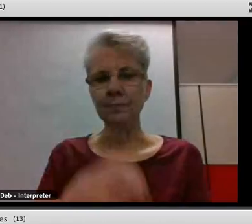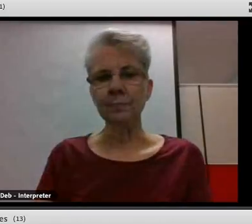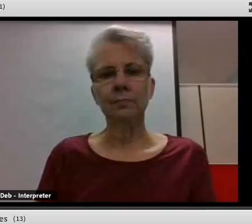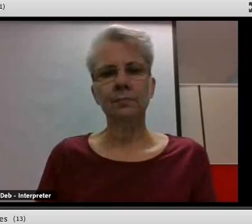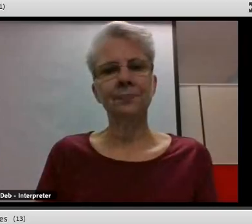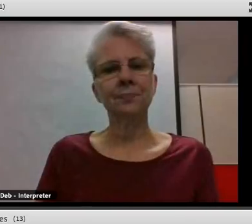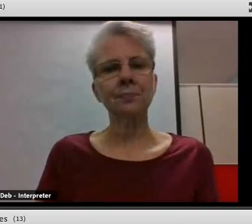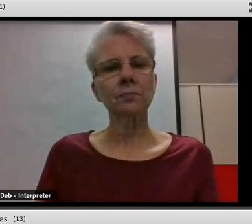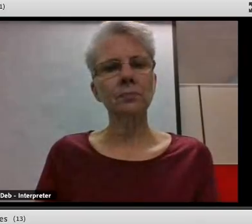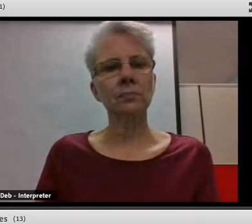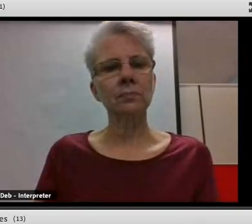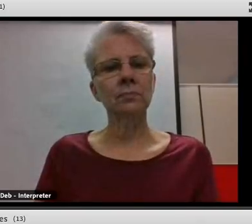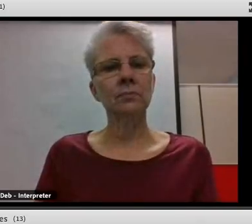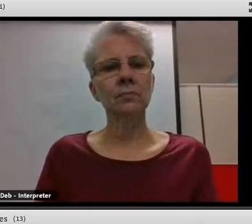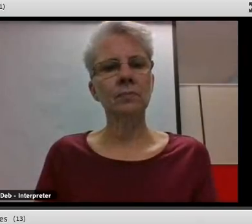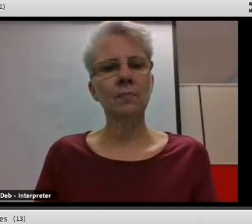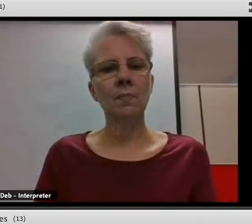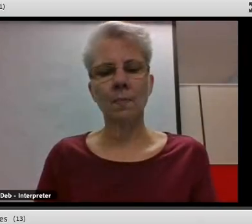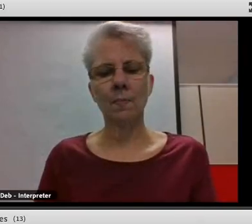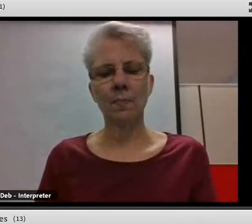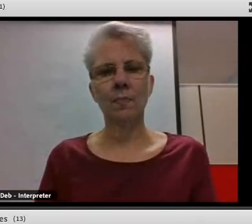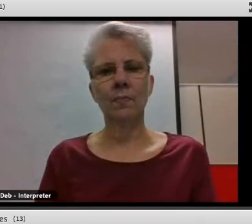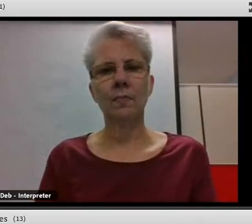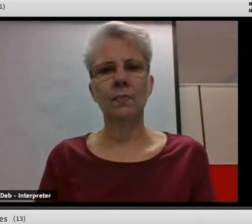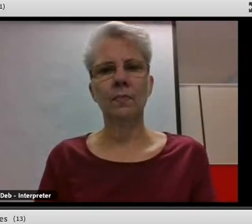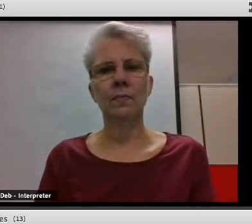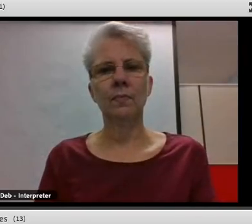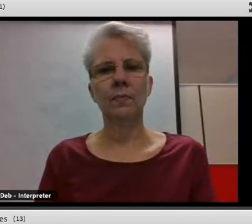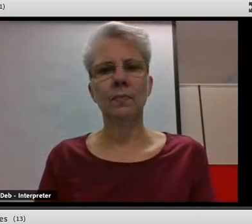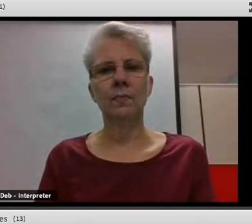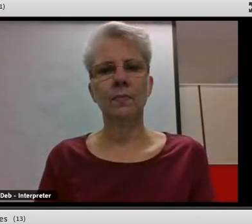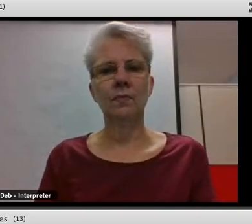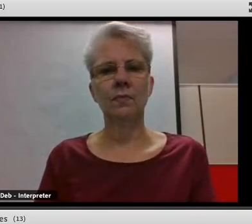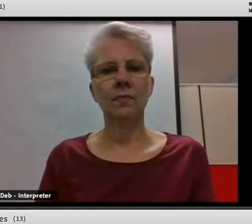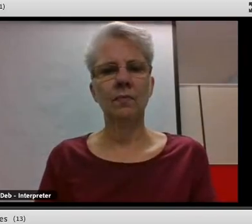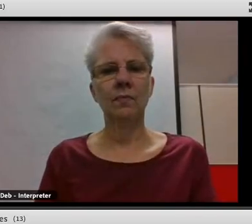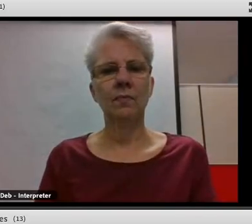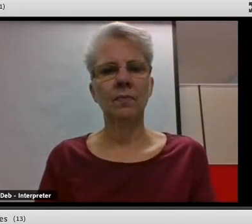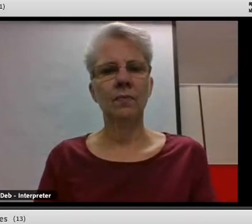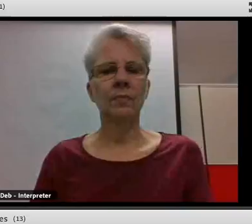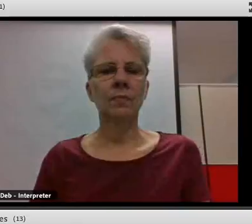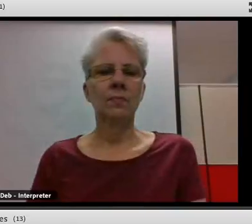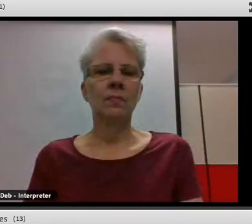But perceivable means that it's presentable to users,